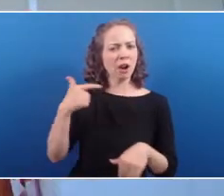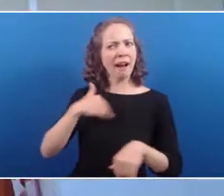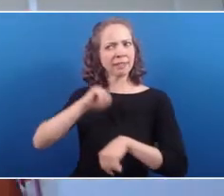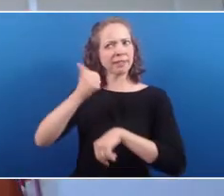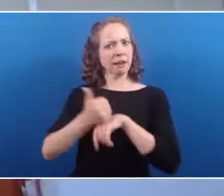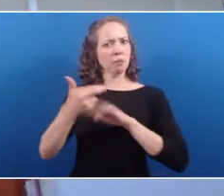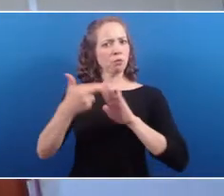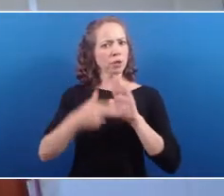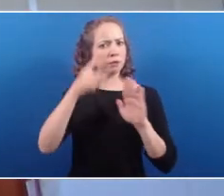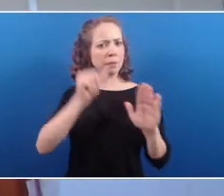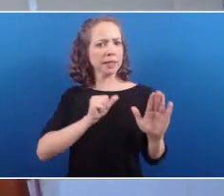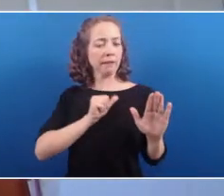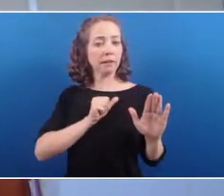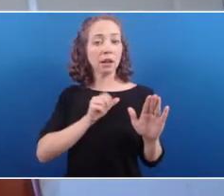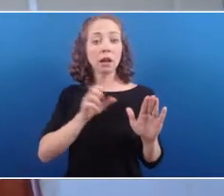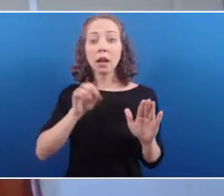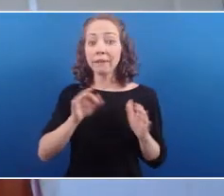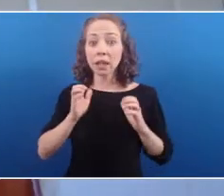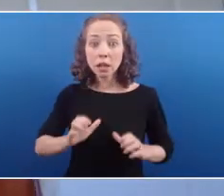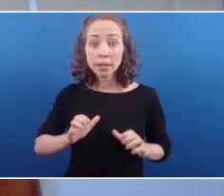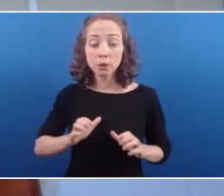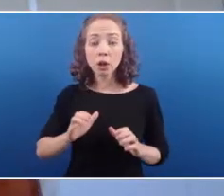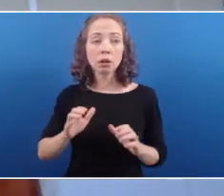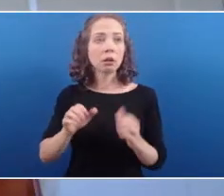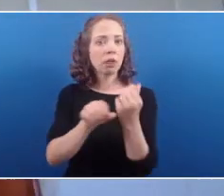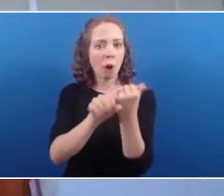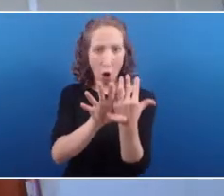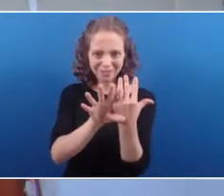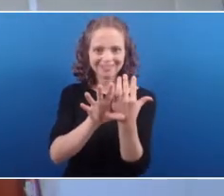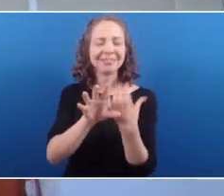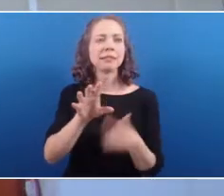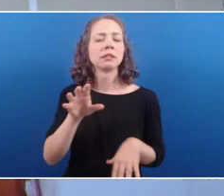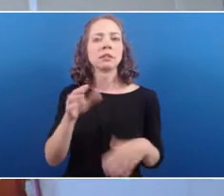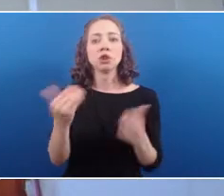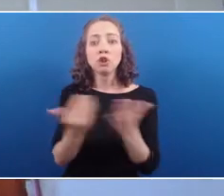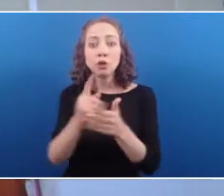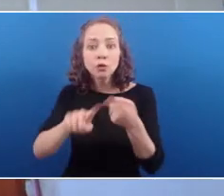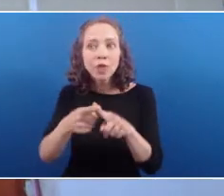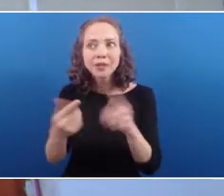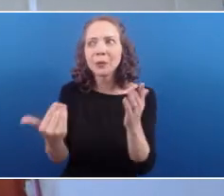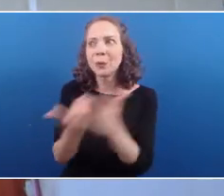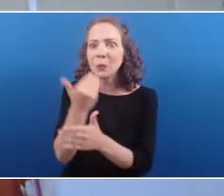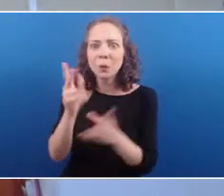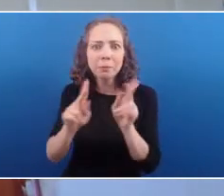Cameras on with customers and new friends and colleagues. Camera off when I’m meeting with people that